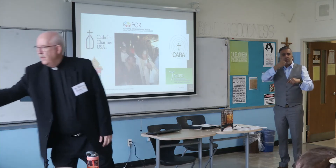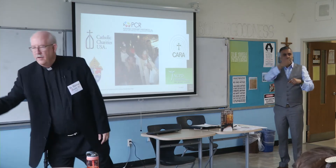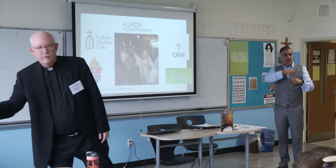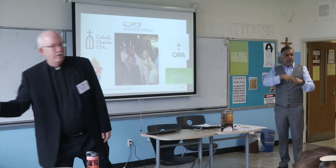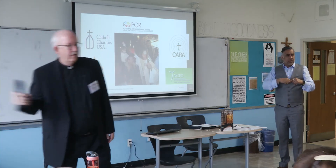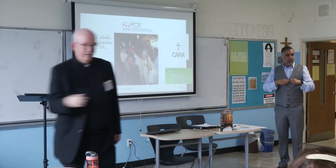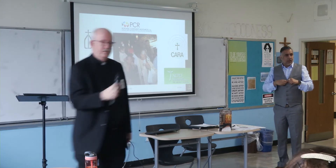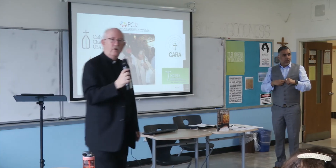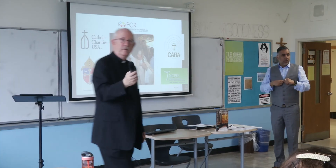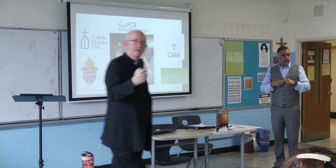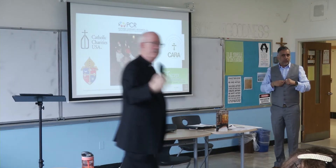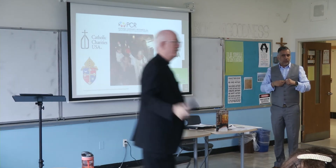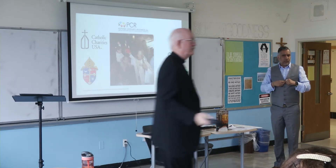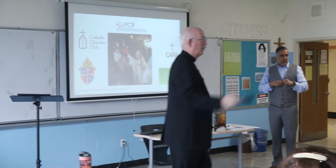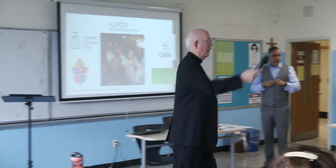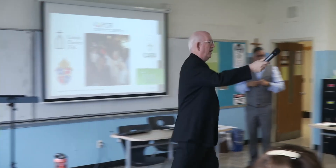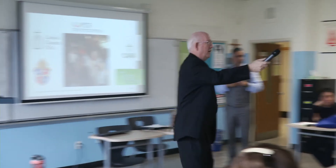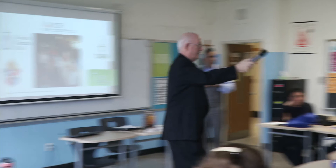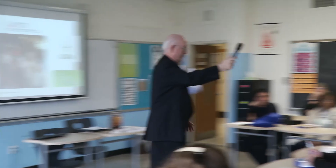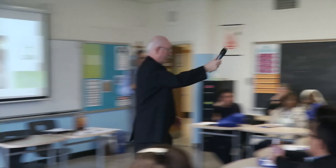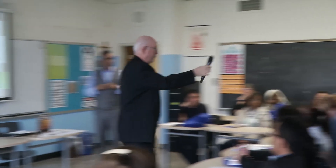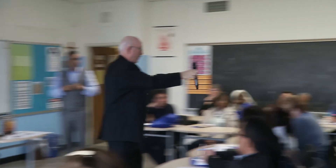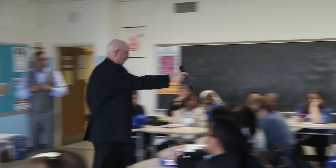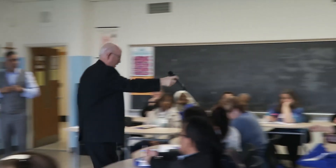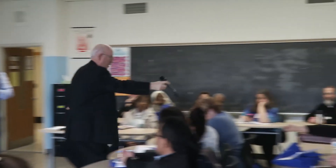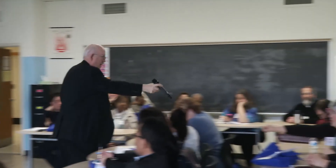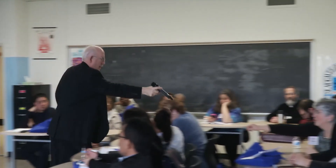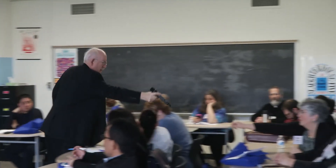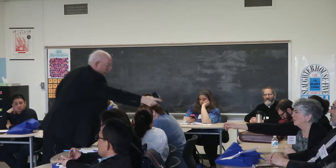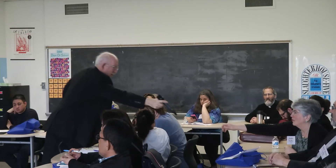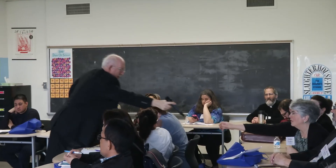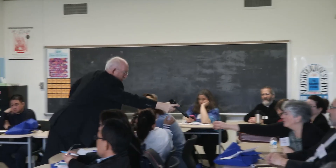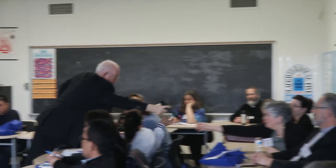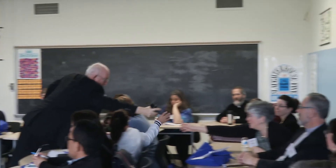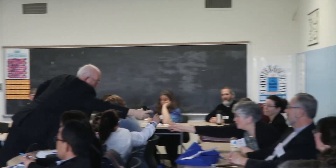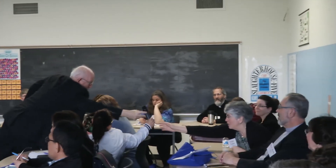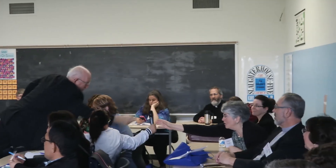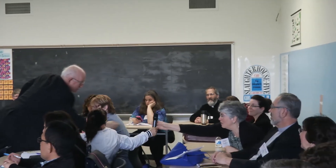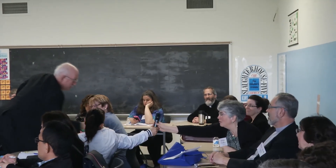Is it on? [Host: Yep.] Ok.